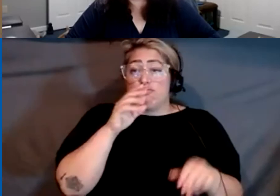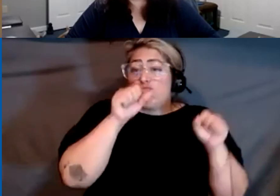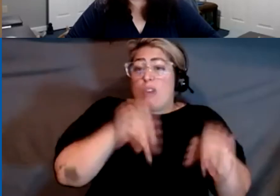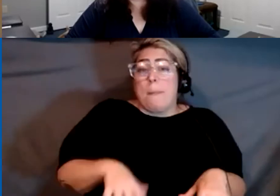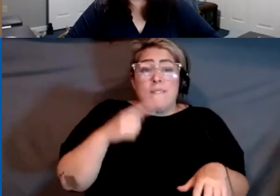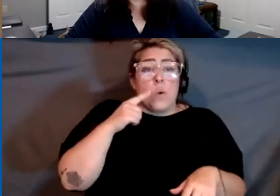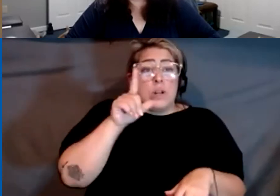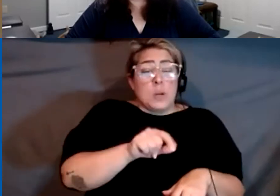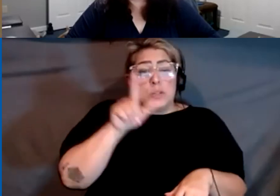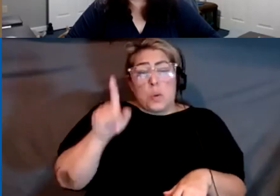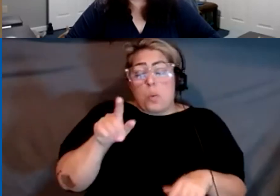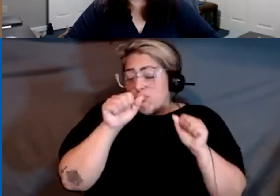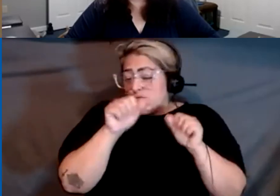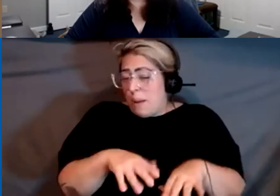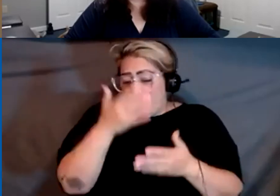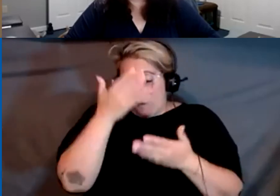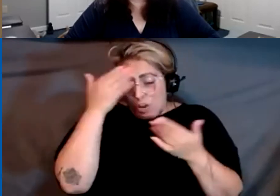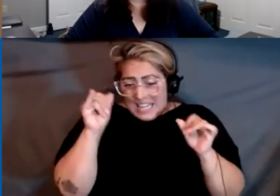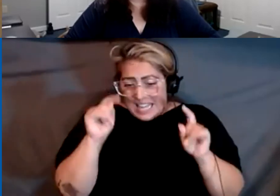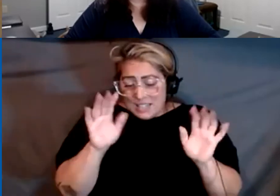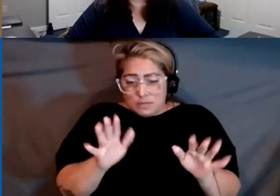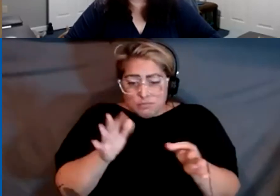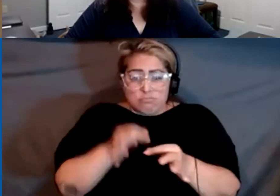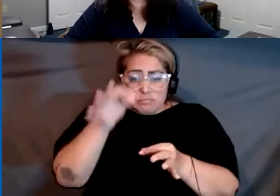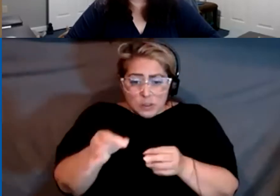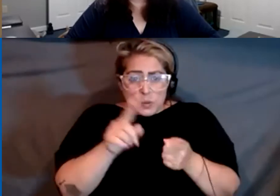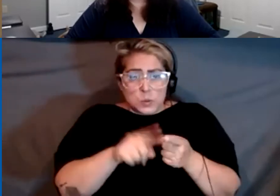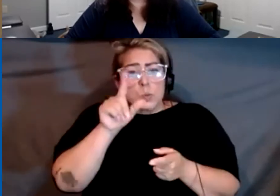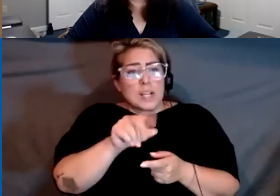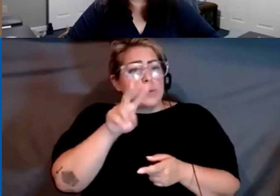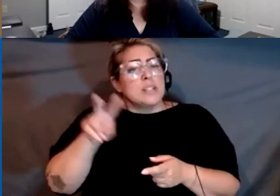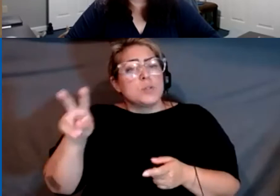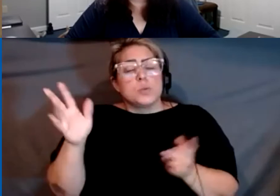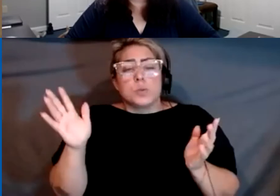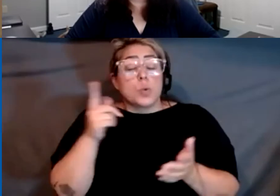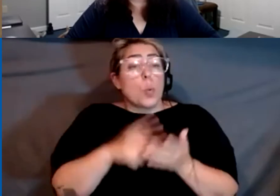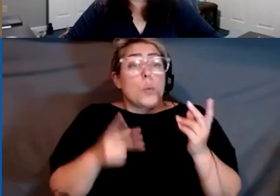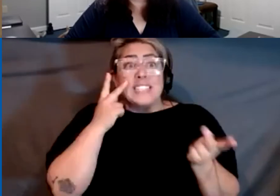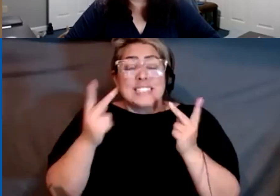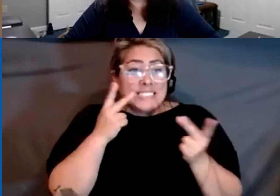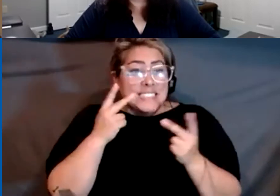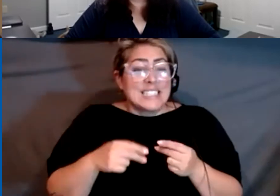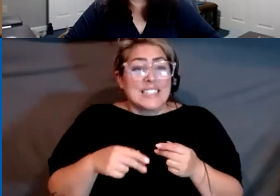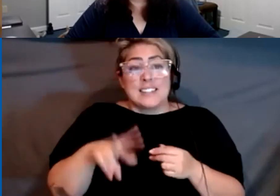for spring of 2022. One of the things we are encouraging venues to do is pivot local talent. Focus